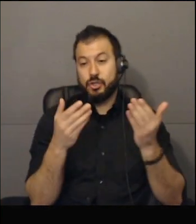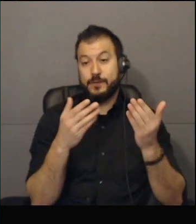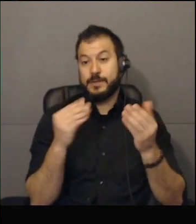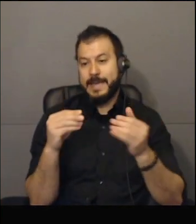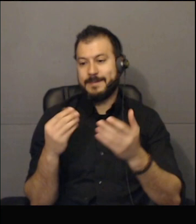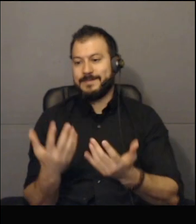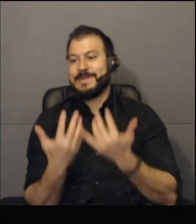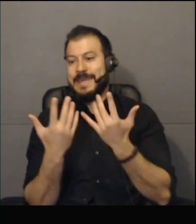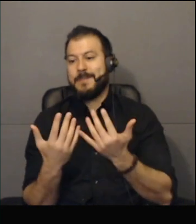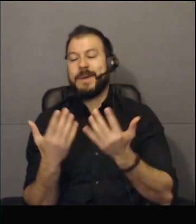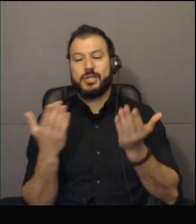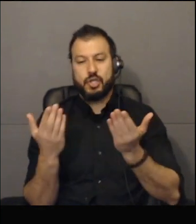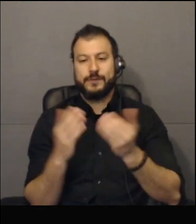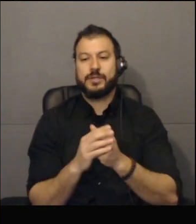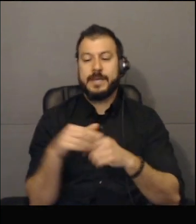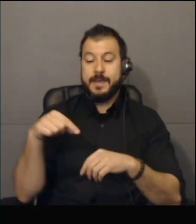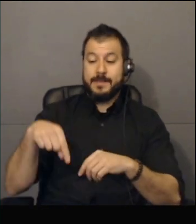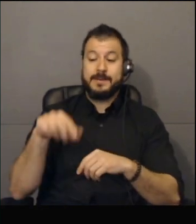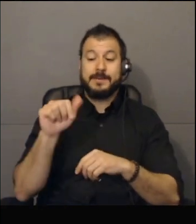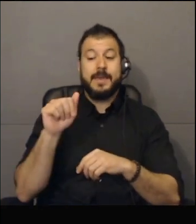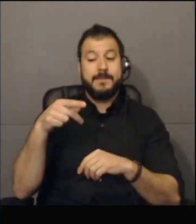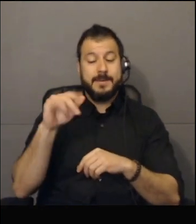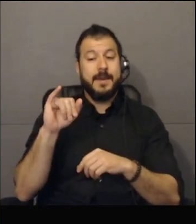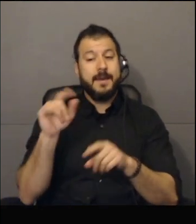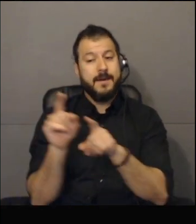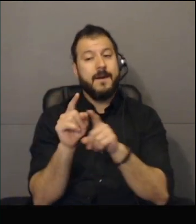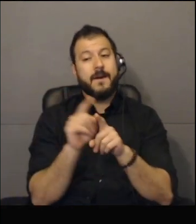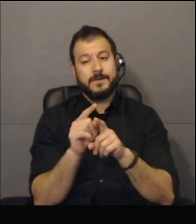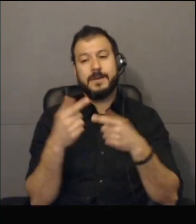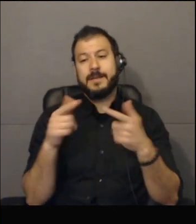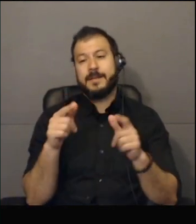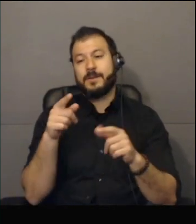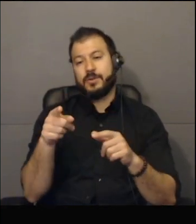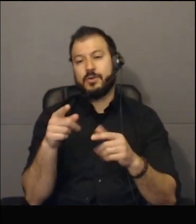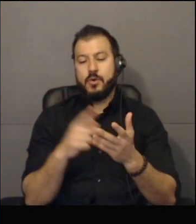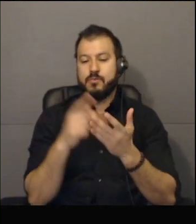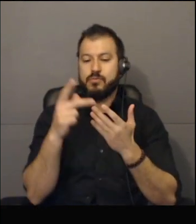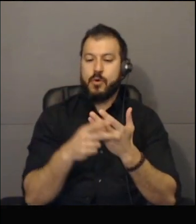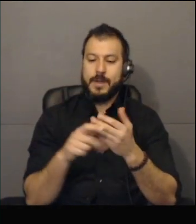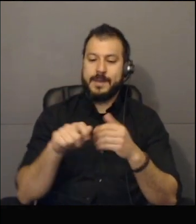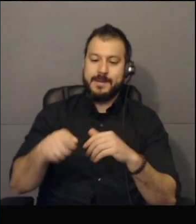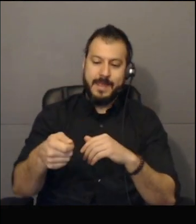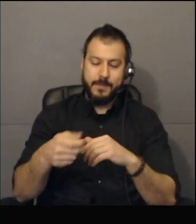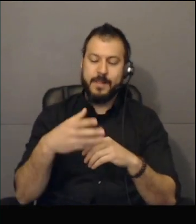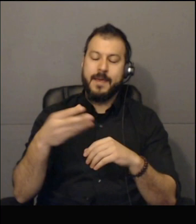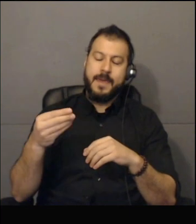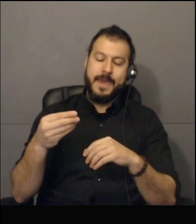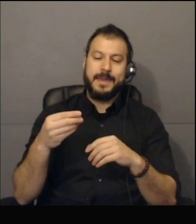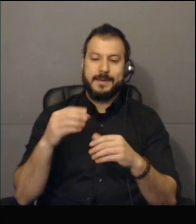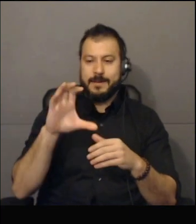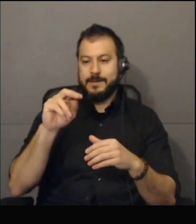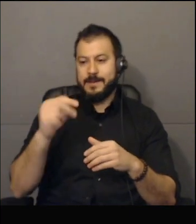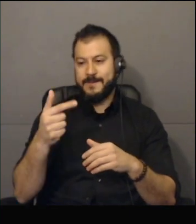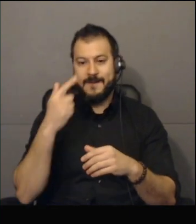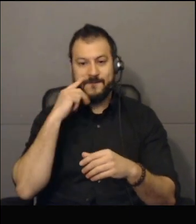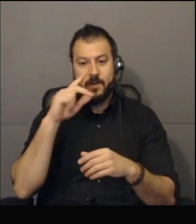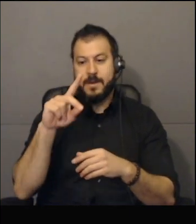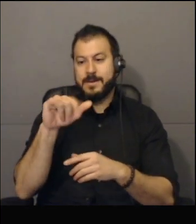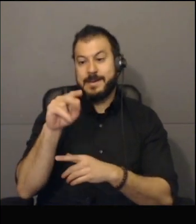This API also enables you to programmatically enable and configure settings for dynamic standby and schedule standby.